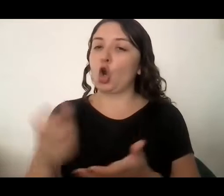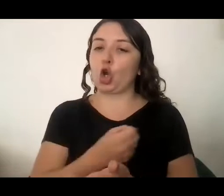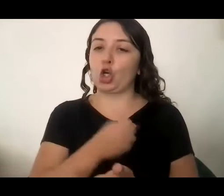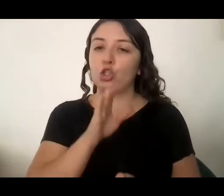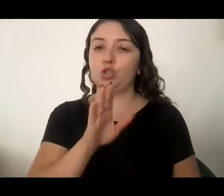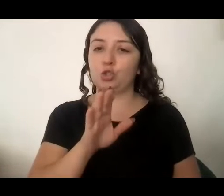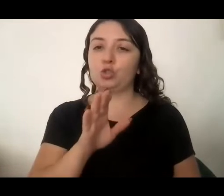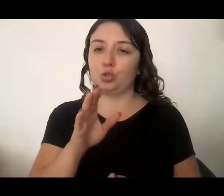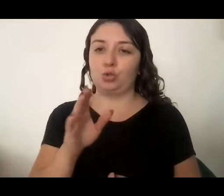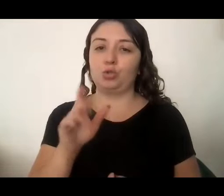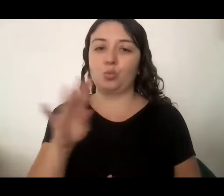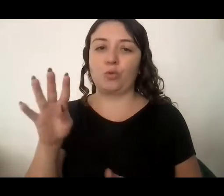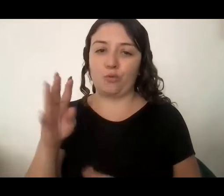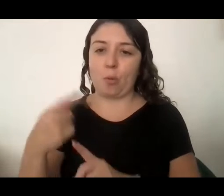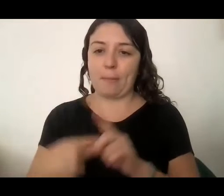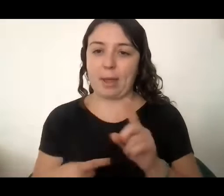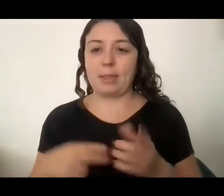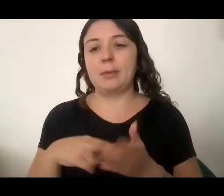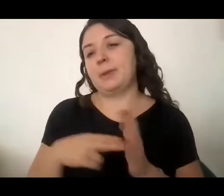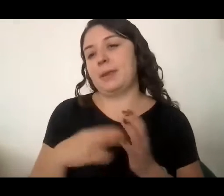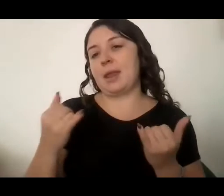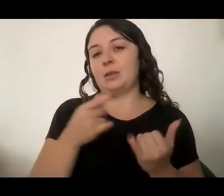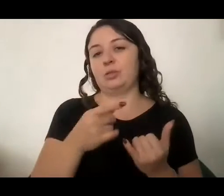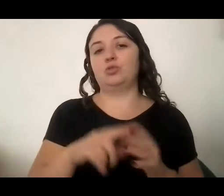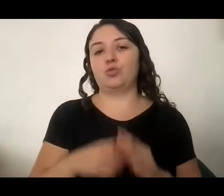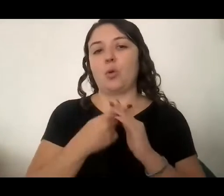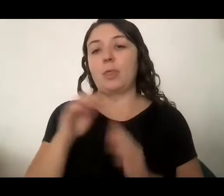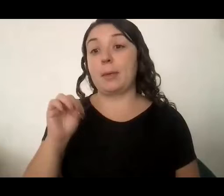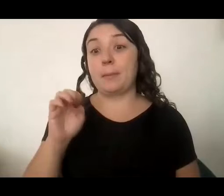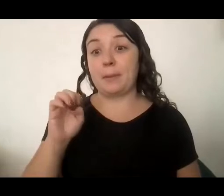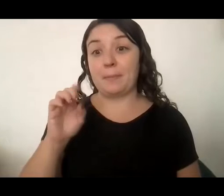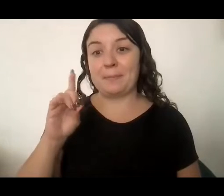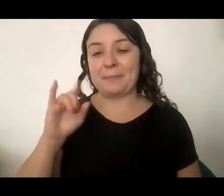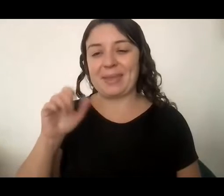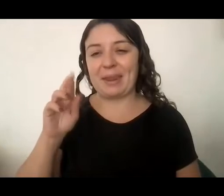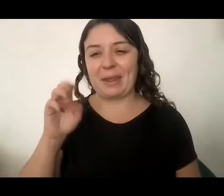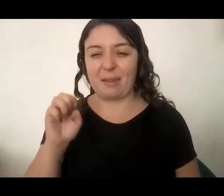and so Medicare has started for her. Okay. So hopefully you have a clear